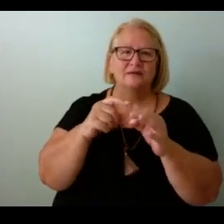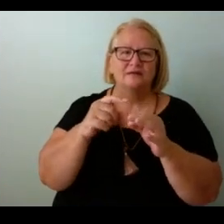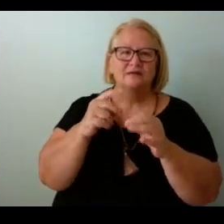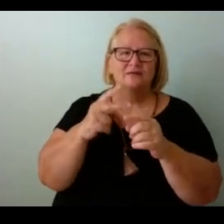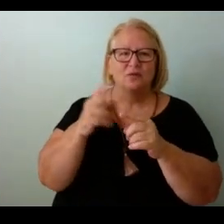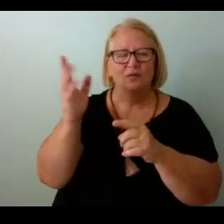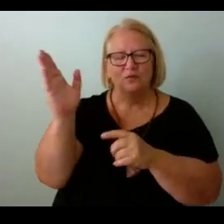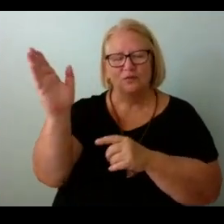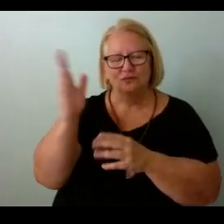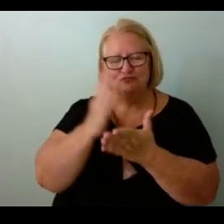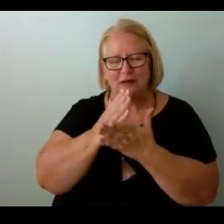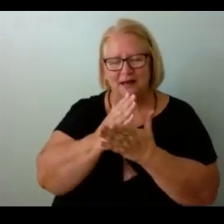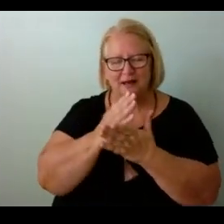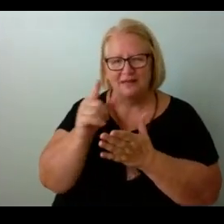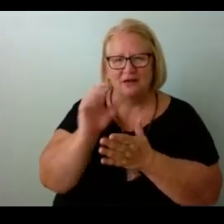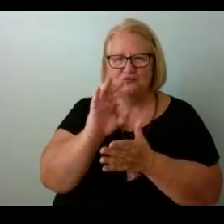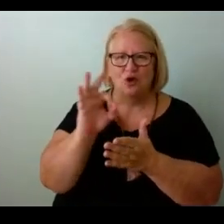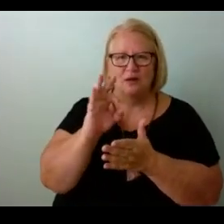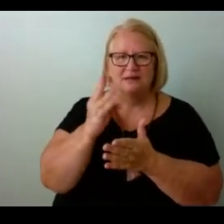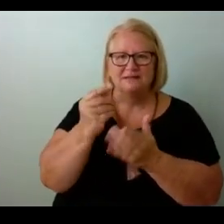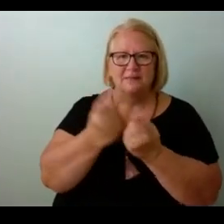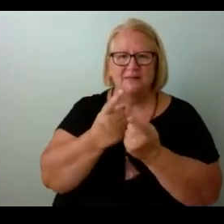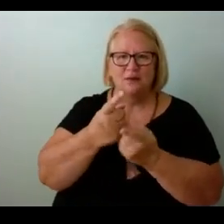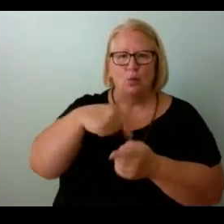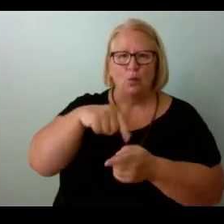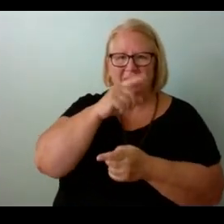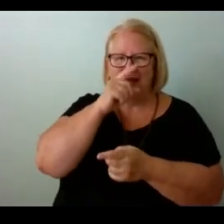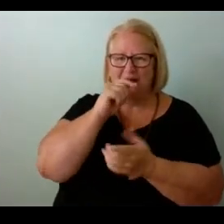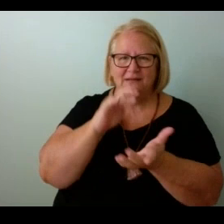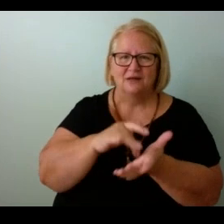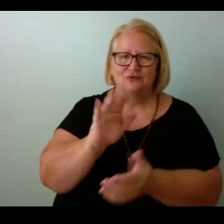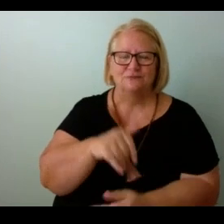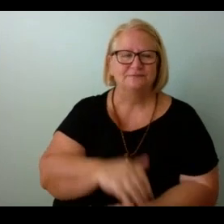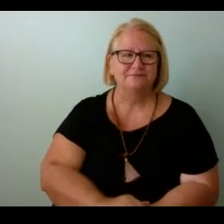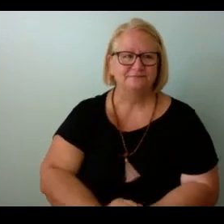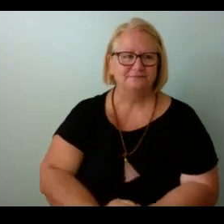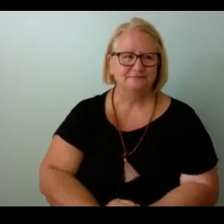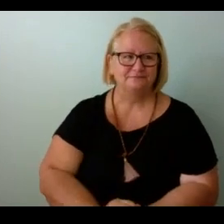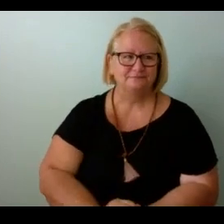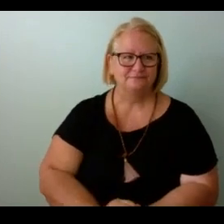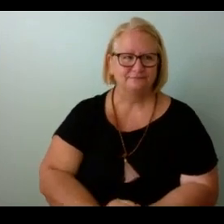That's not something we will go anywhere near. Yep. Okay. Great.